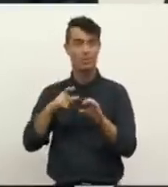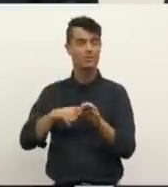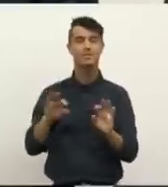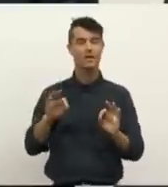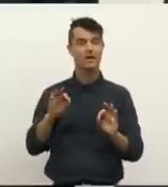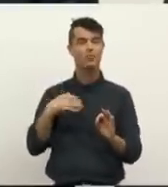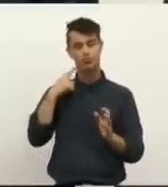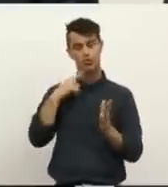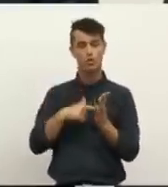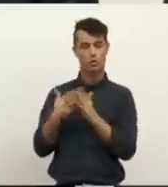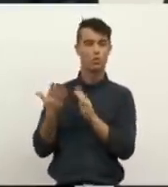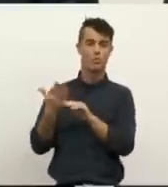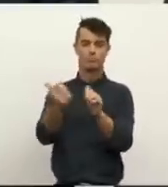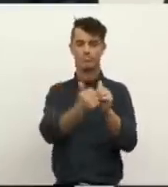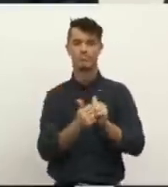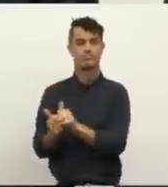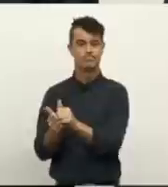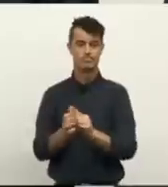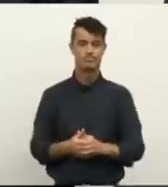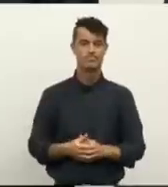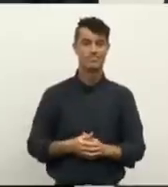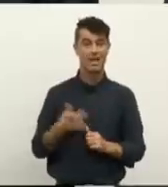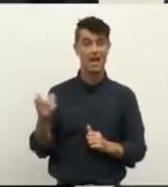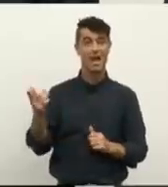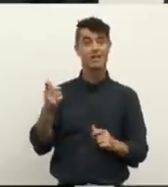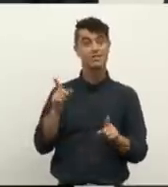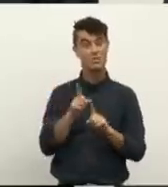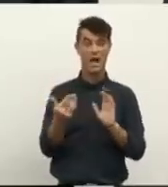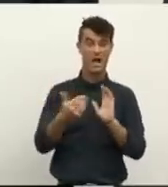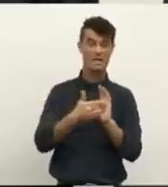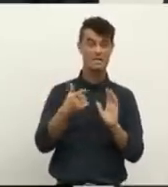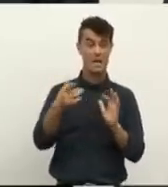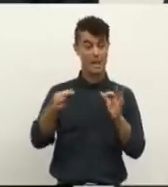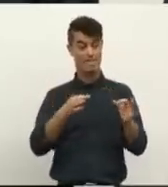So as long as the planner knows what they don't know, that's one of the things -